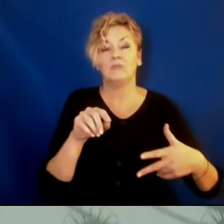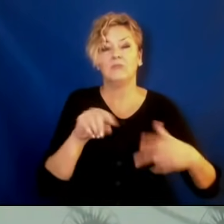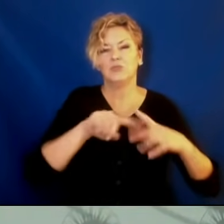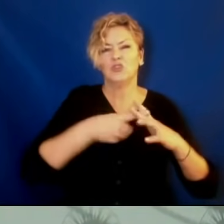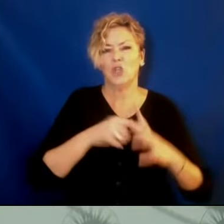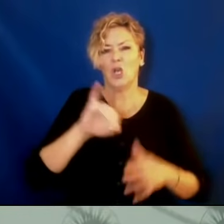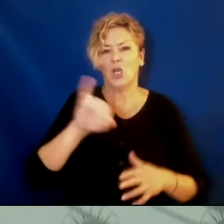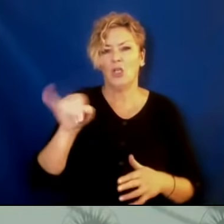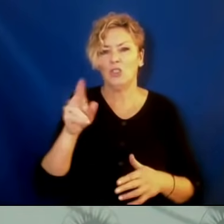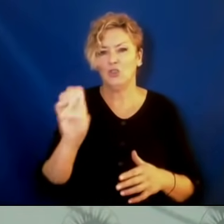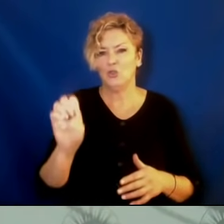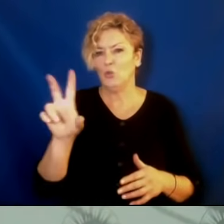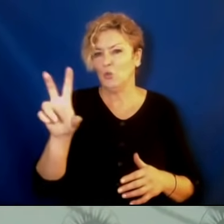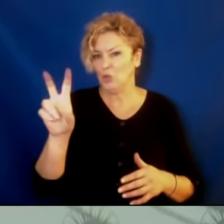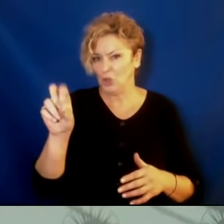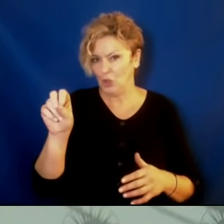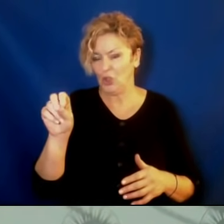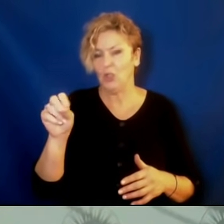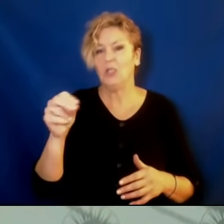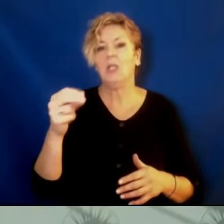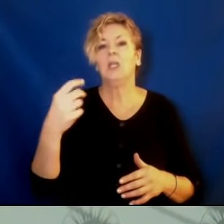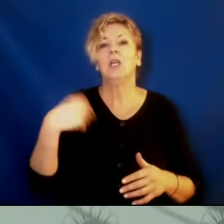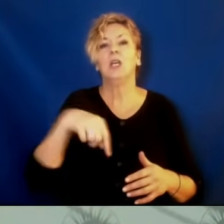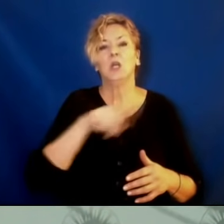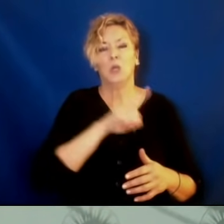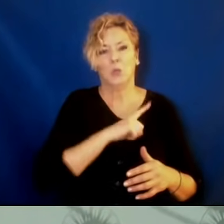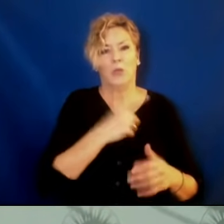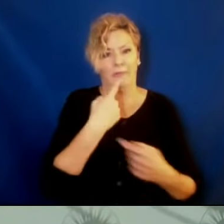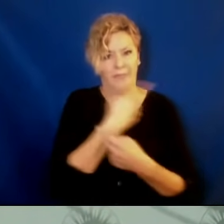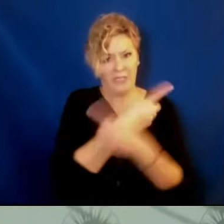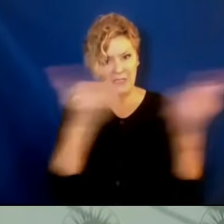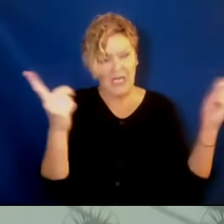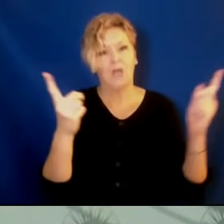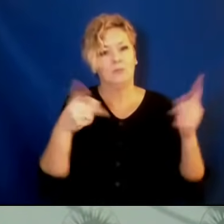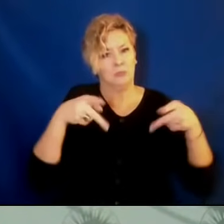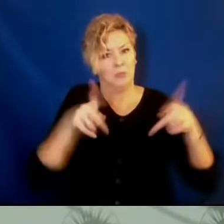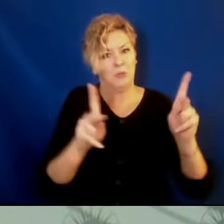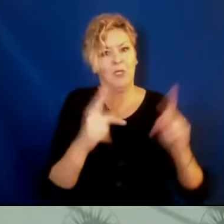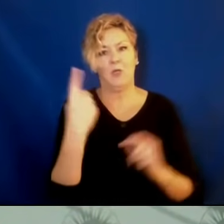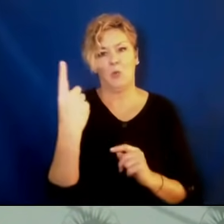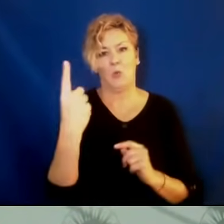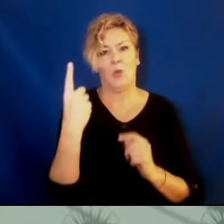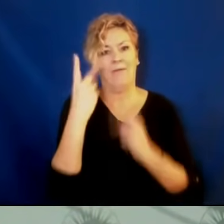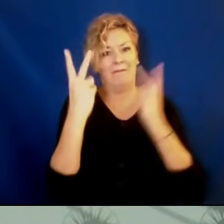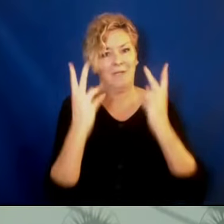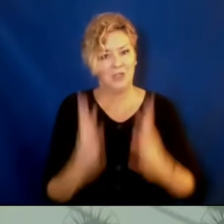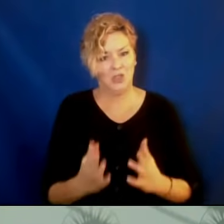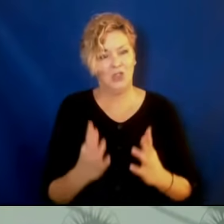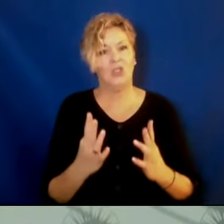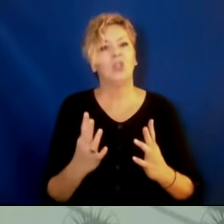Also wanted to give a first report on health improvement initiatives.